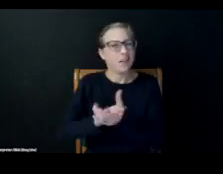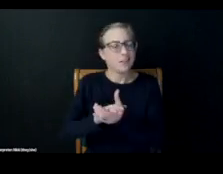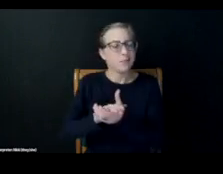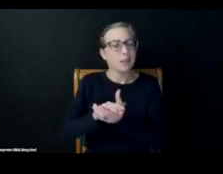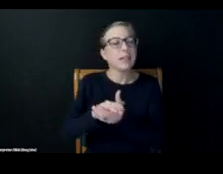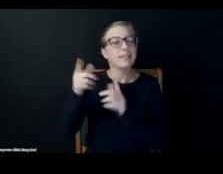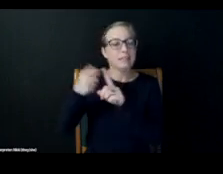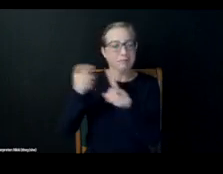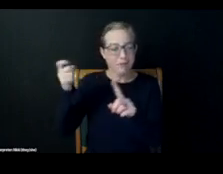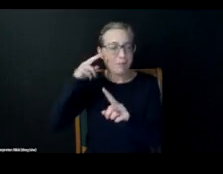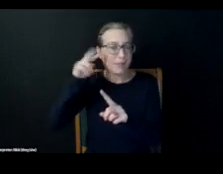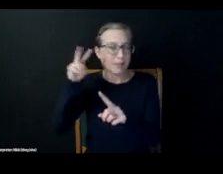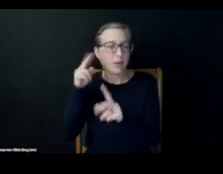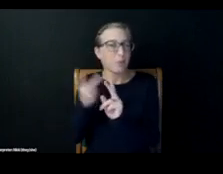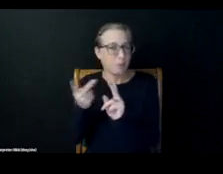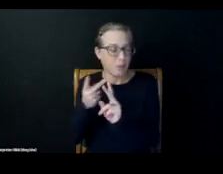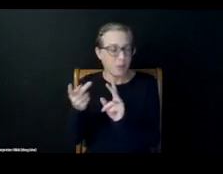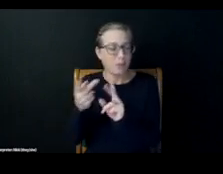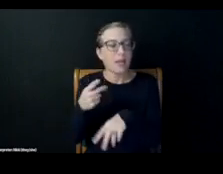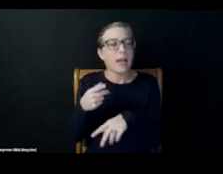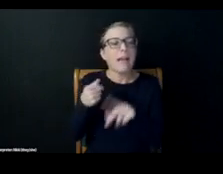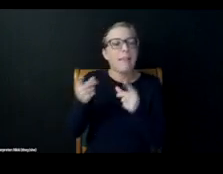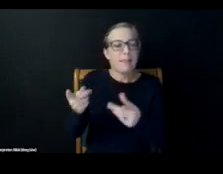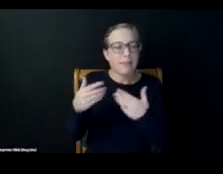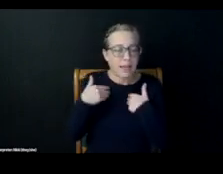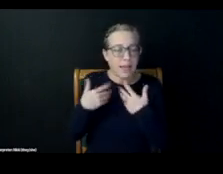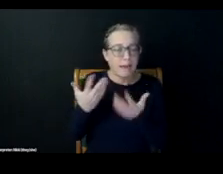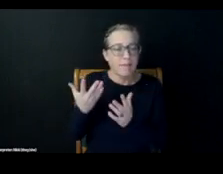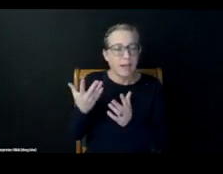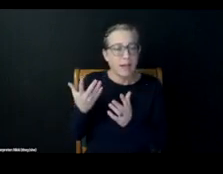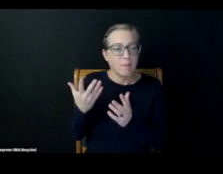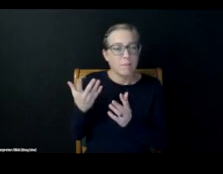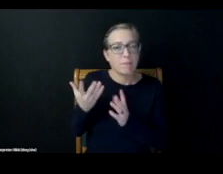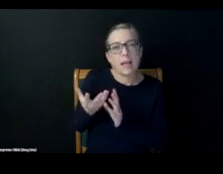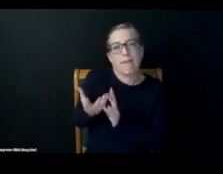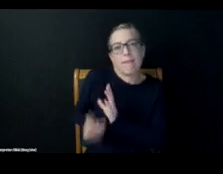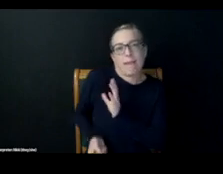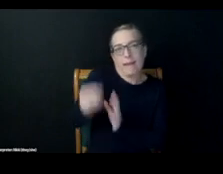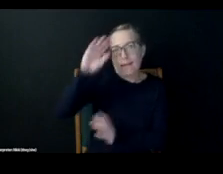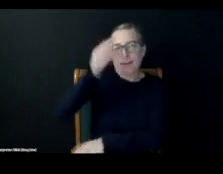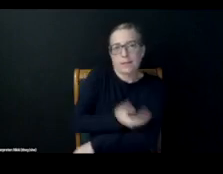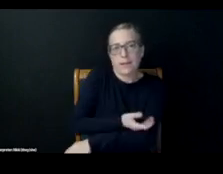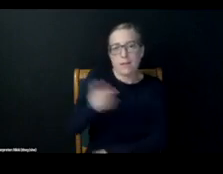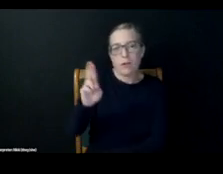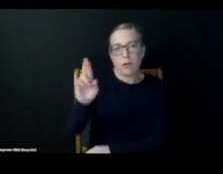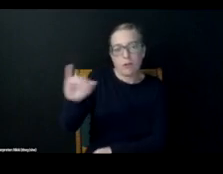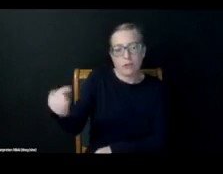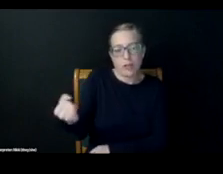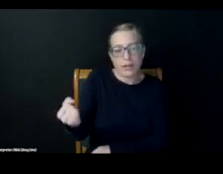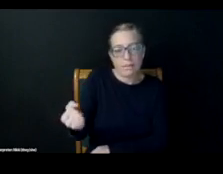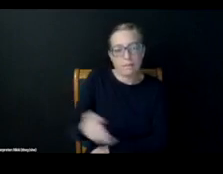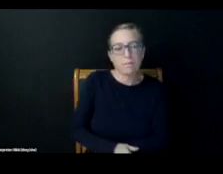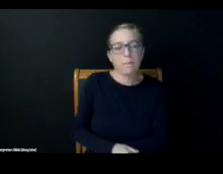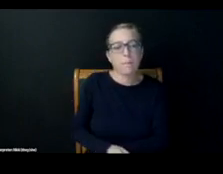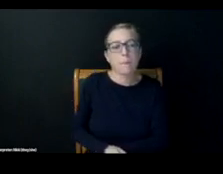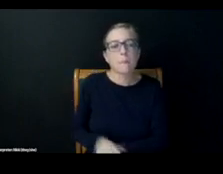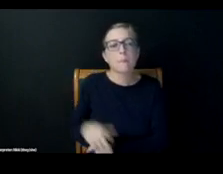Rj. Angie was born and raised in Philippines and then moved to the US when she was an older child.